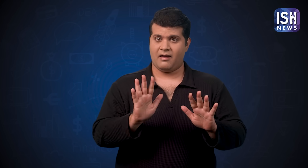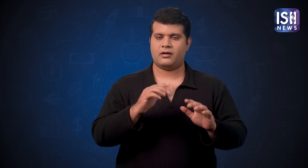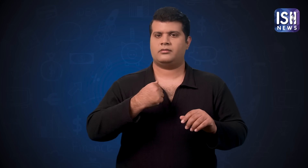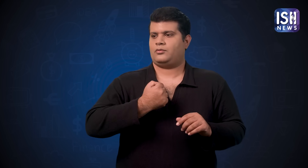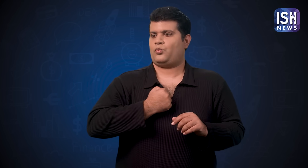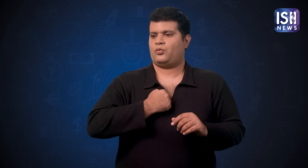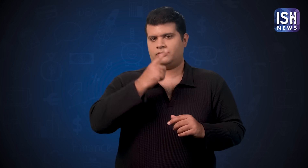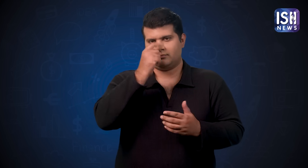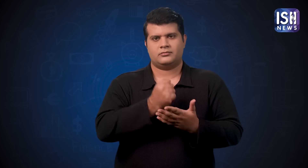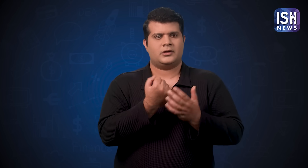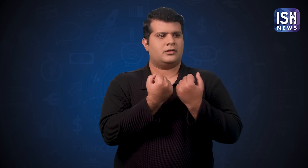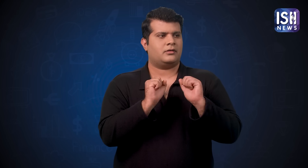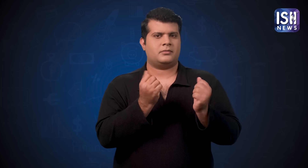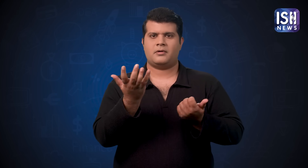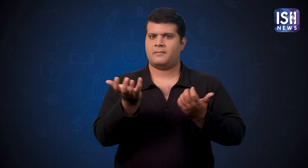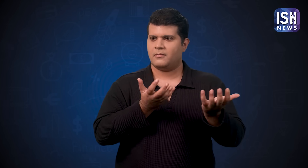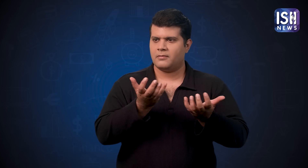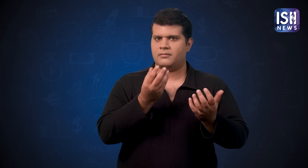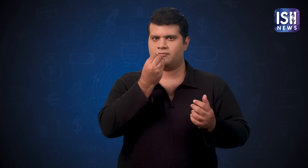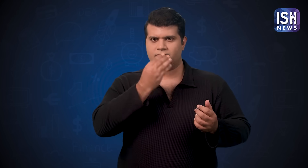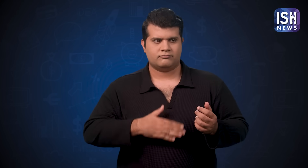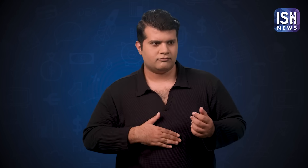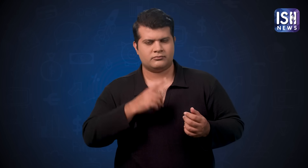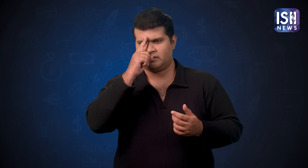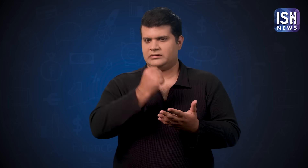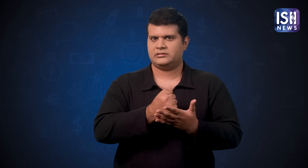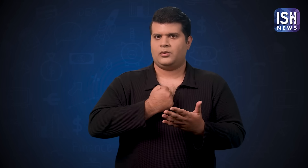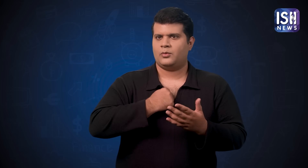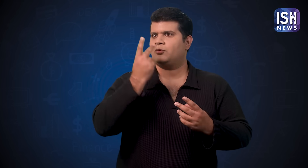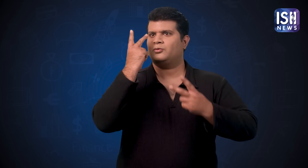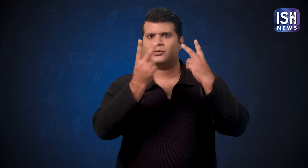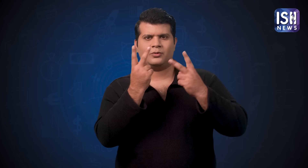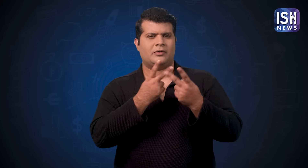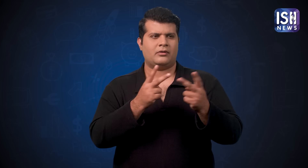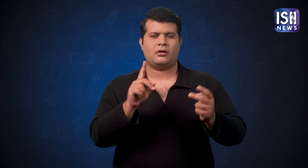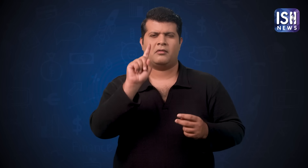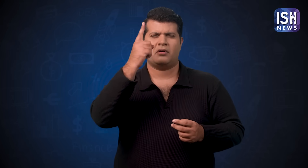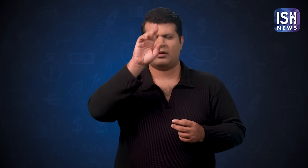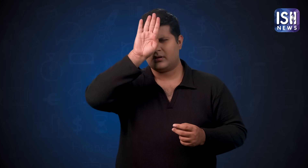With money, we gain the freedom to shop, eat well, travel, and make our own choices.